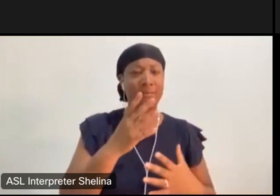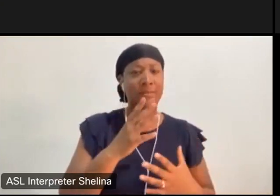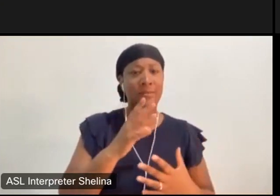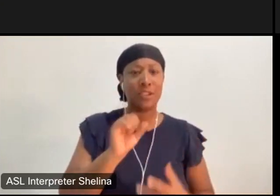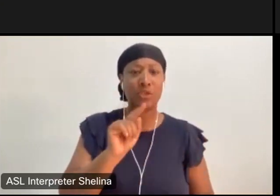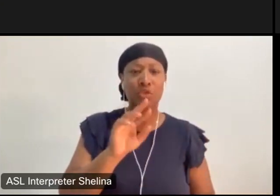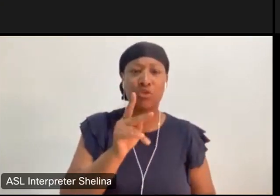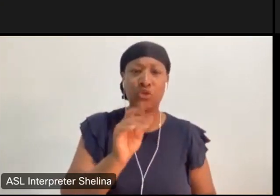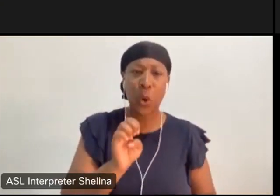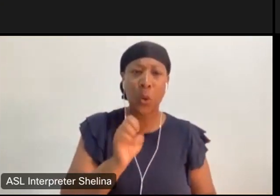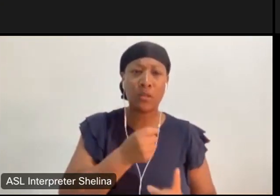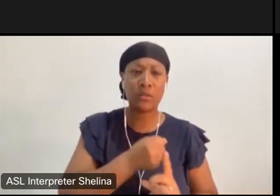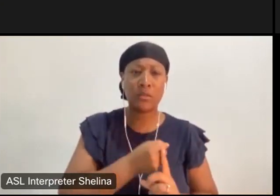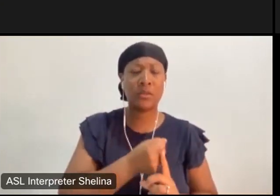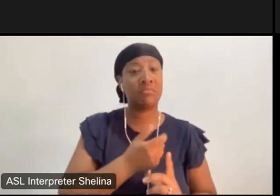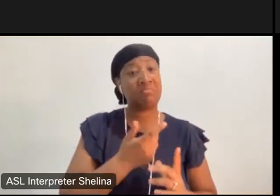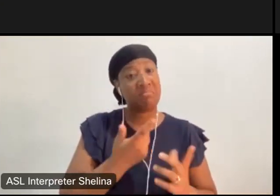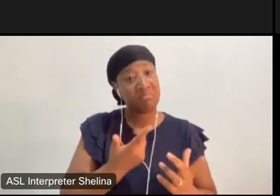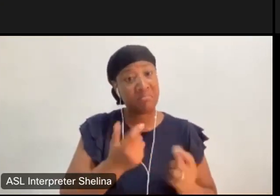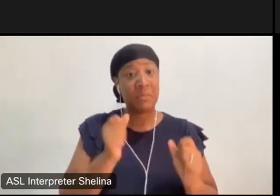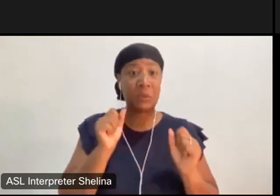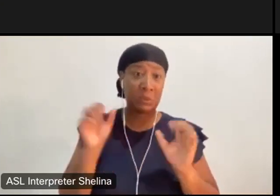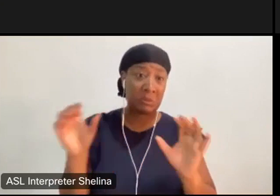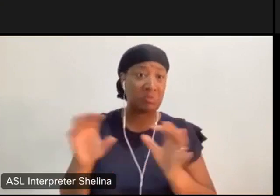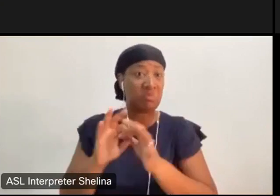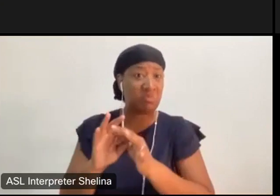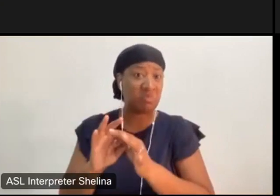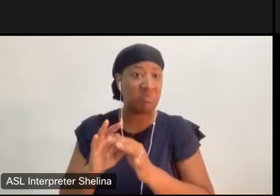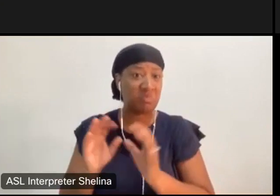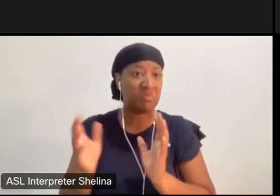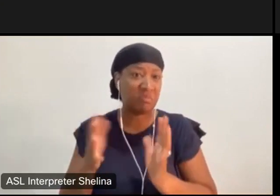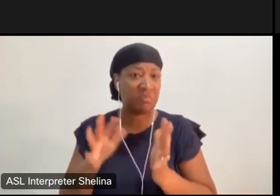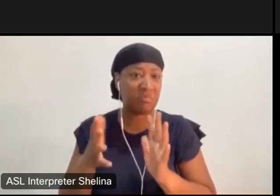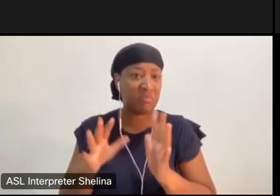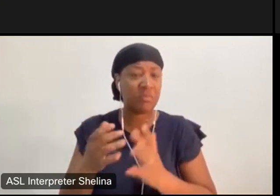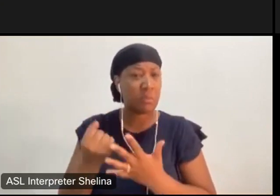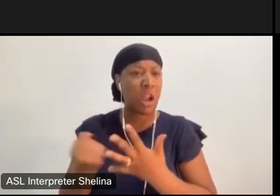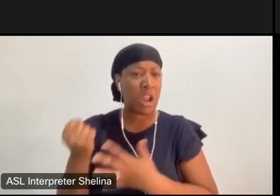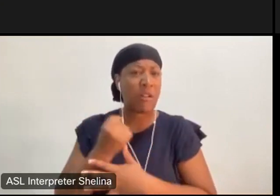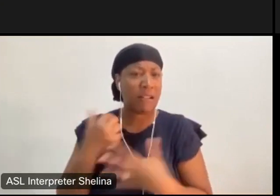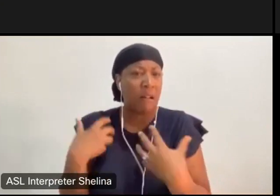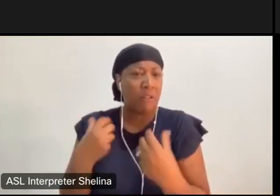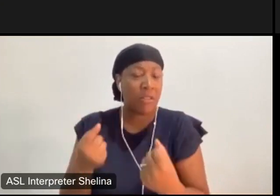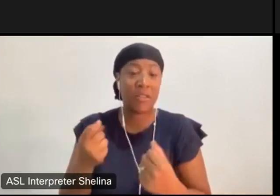if you want, you can just submit an application that covers both priority health areas. But if they are very different,